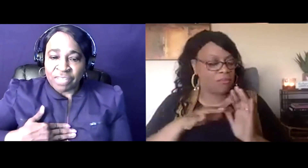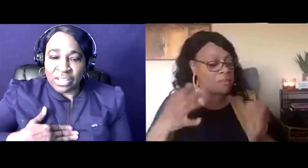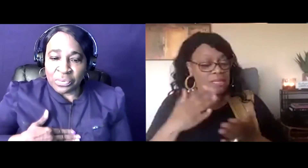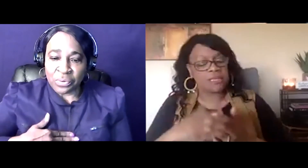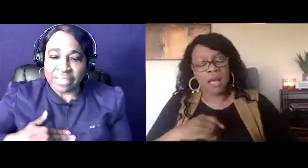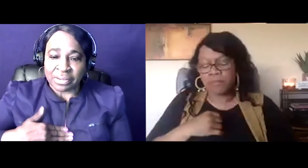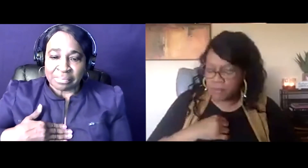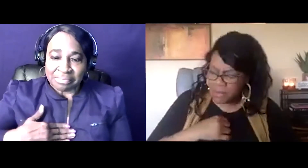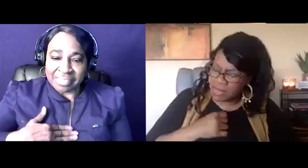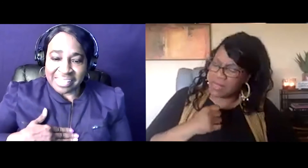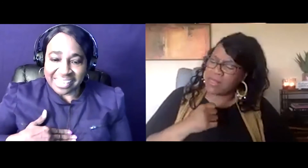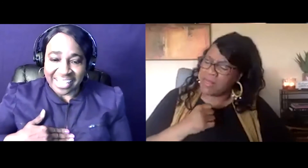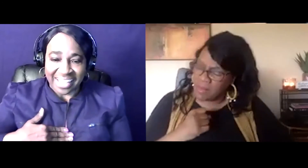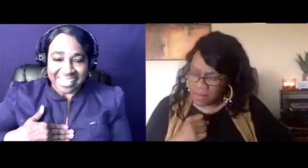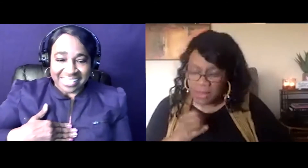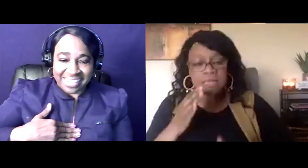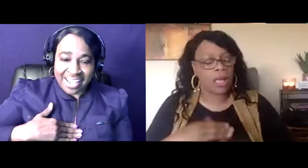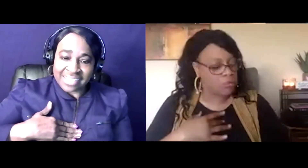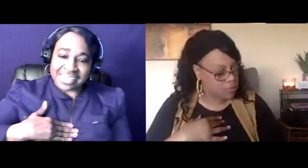Feel the rhythm. Yes.